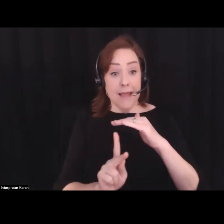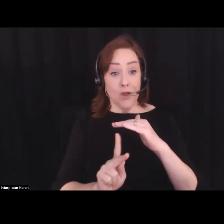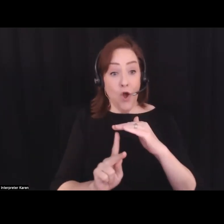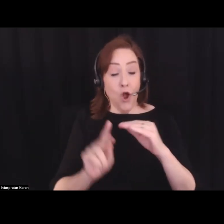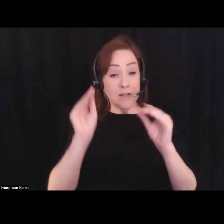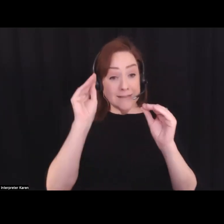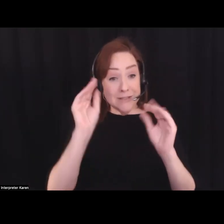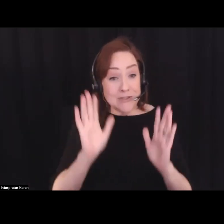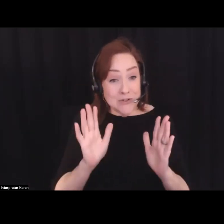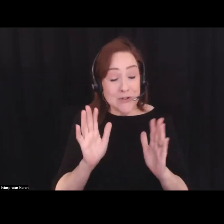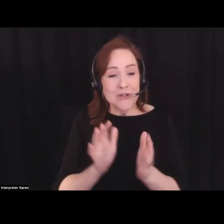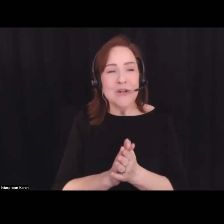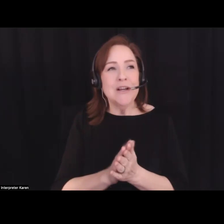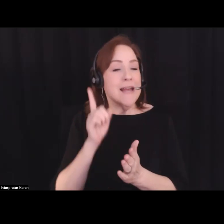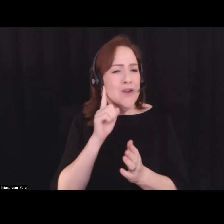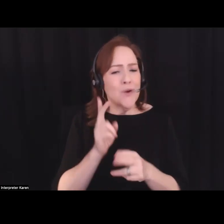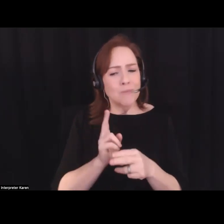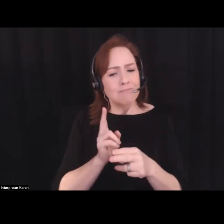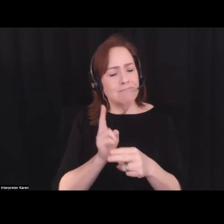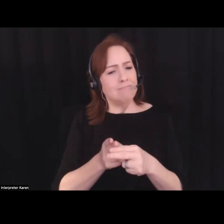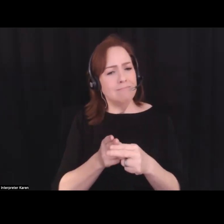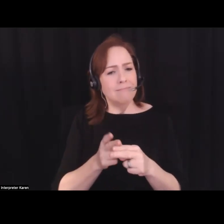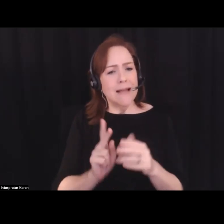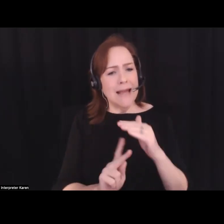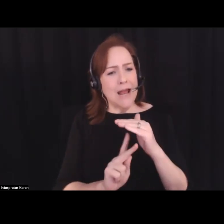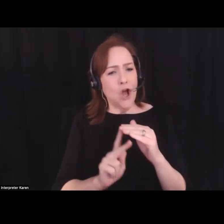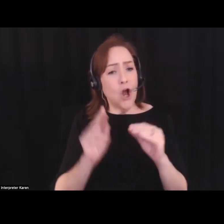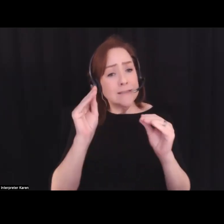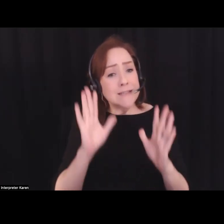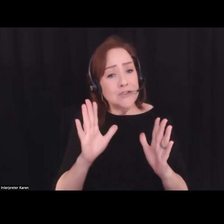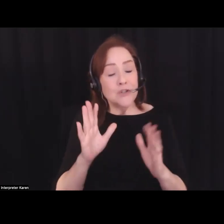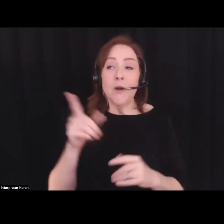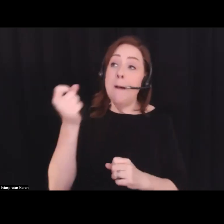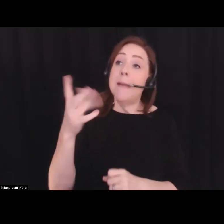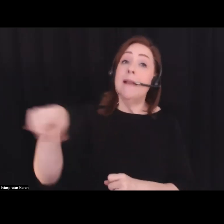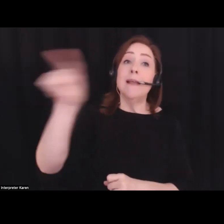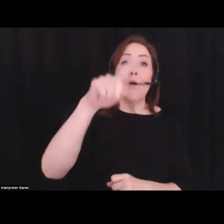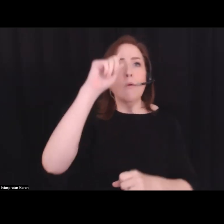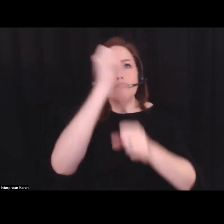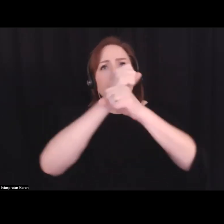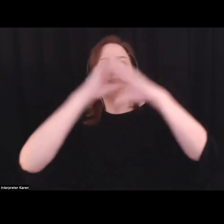individuals and most individuals will picture a female teacher. that is implicit bias the